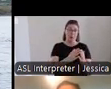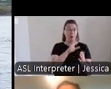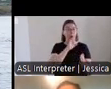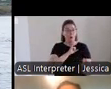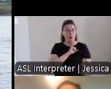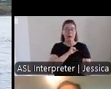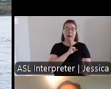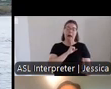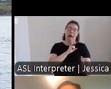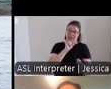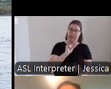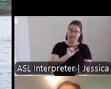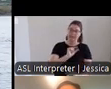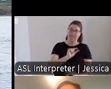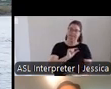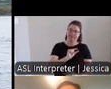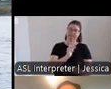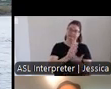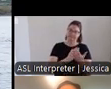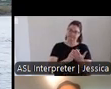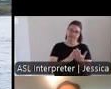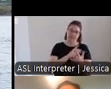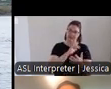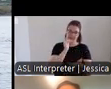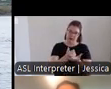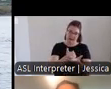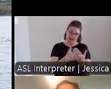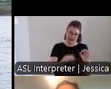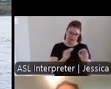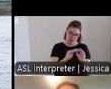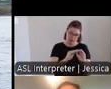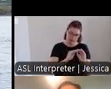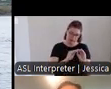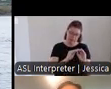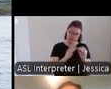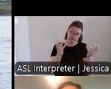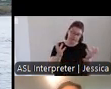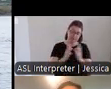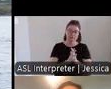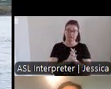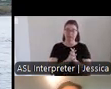but there are definitely some things that are not helpful in my book. Um, so, that is not a good thing.